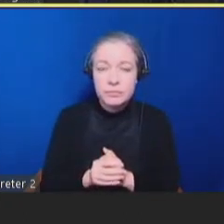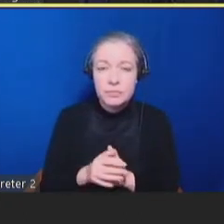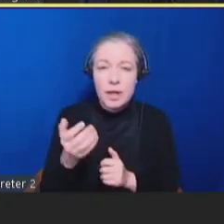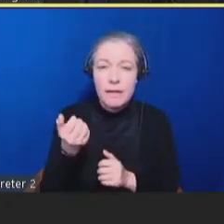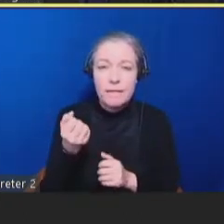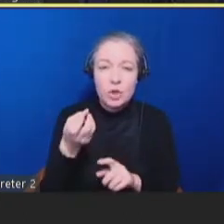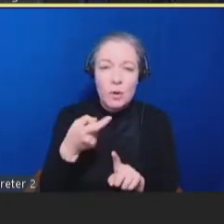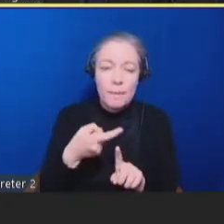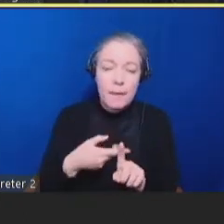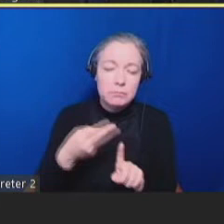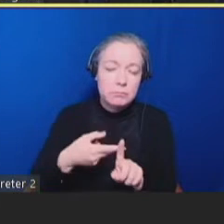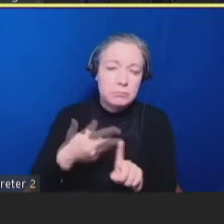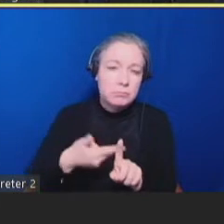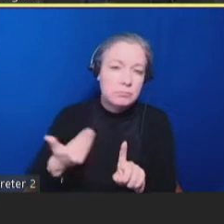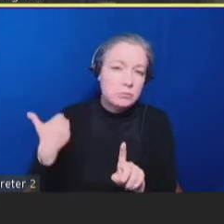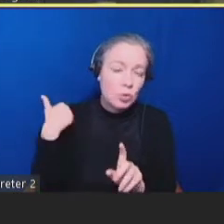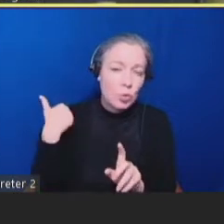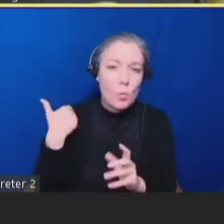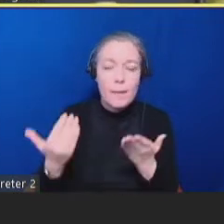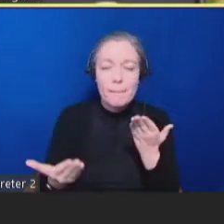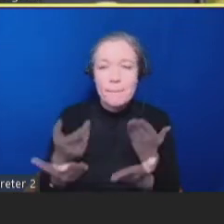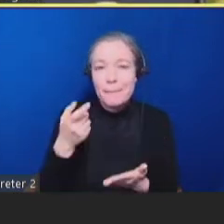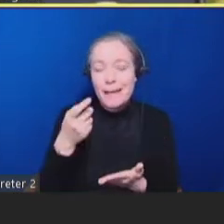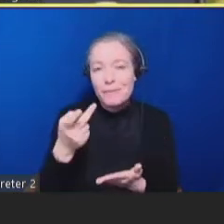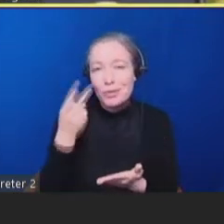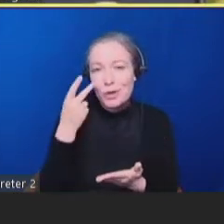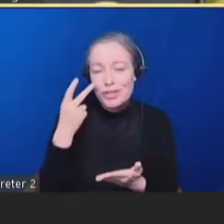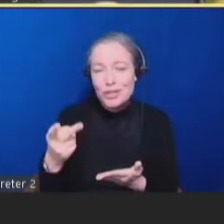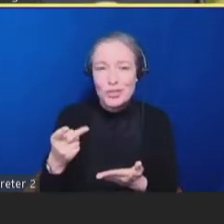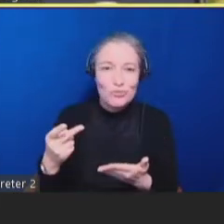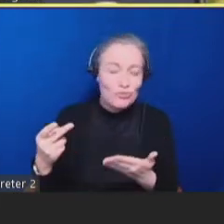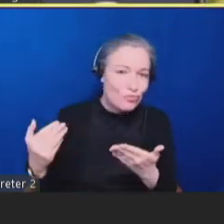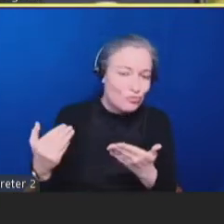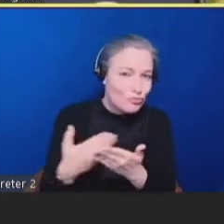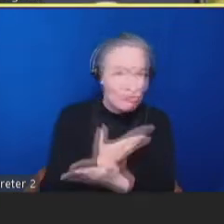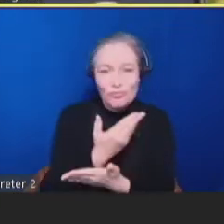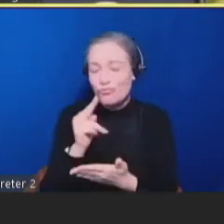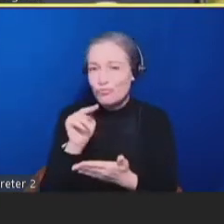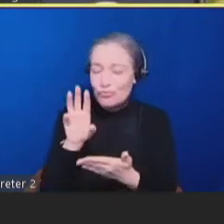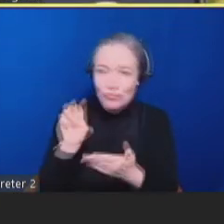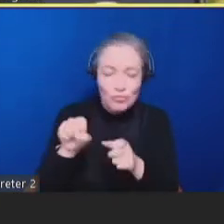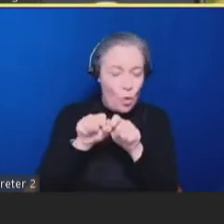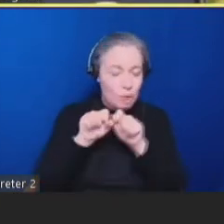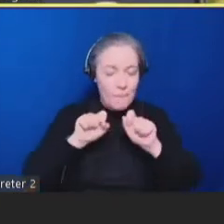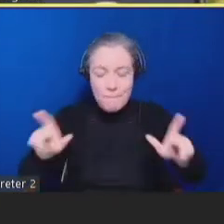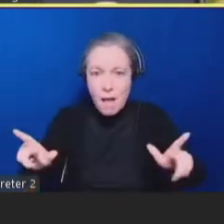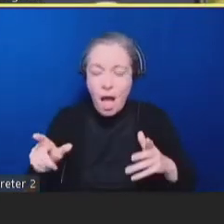you may have received this breaking news that a team at Memorial Sloan Kettering Cancer Center,